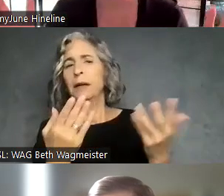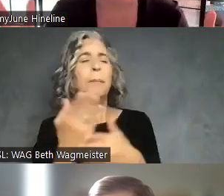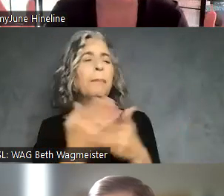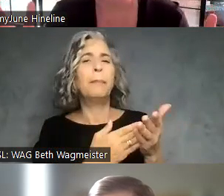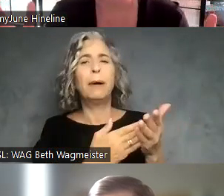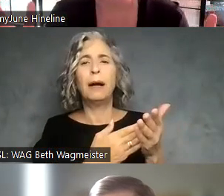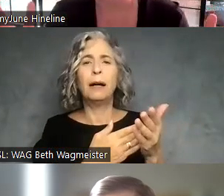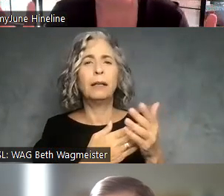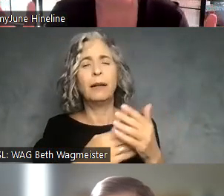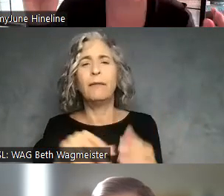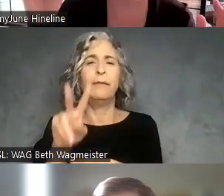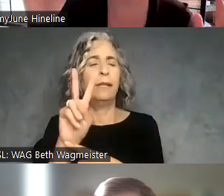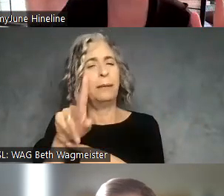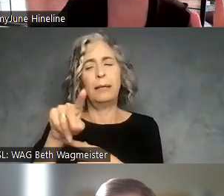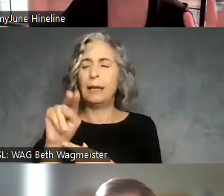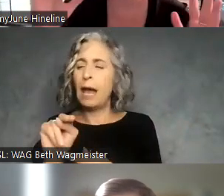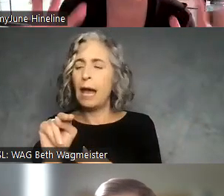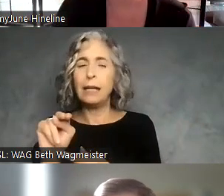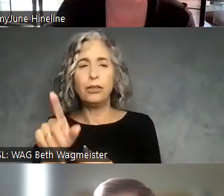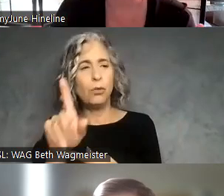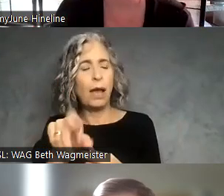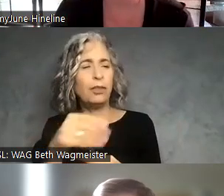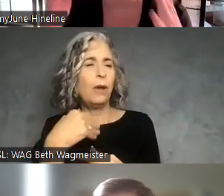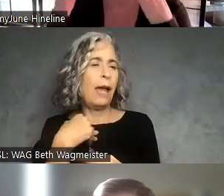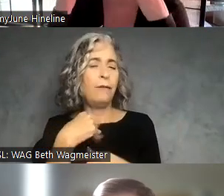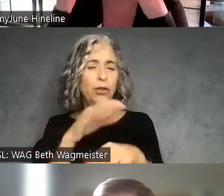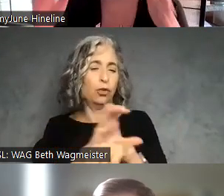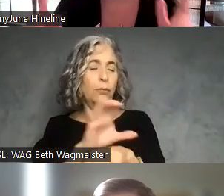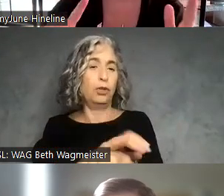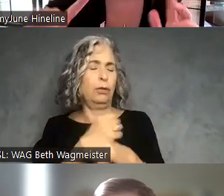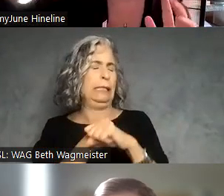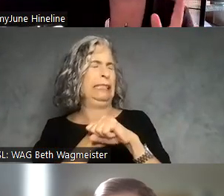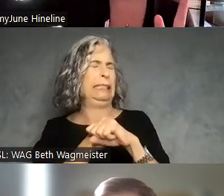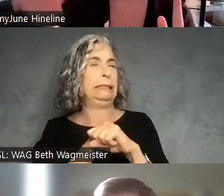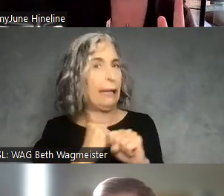too long to know what's really, really new. >> MALCOLM MEISTRELL: Thank you. I think we've